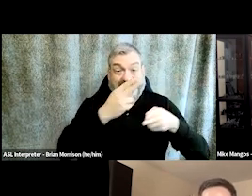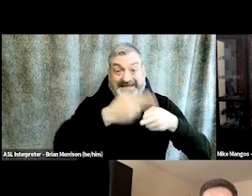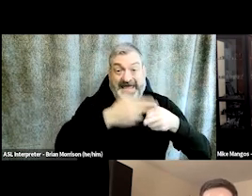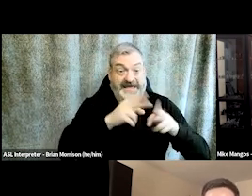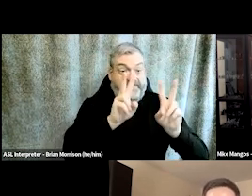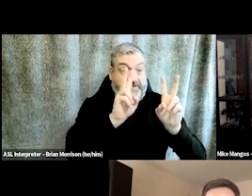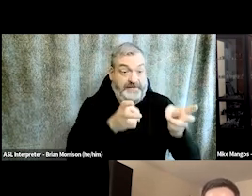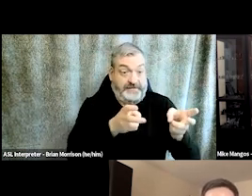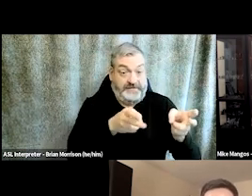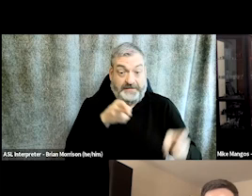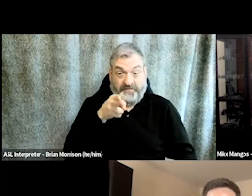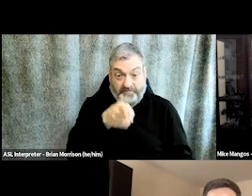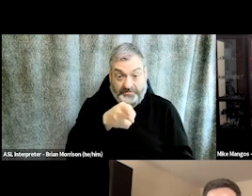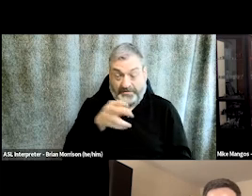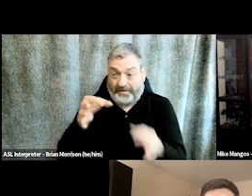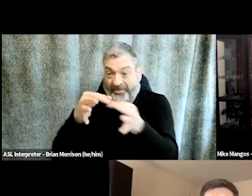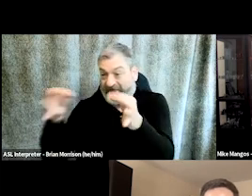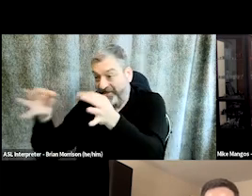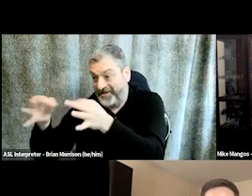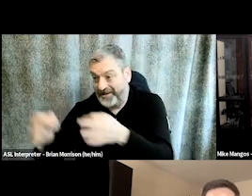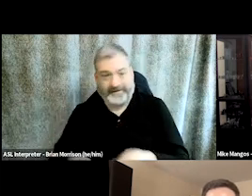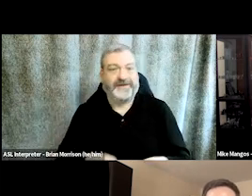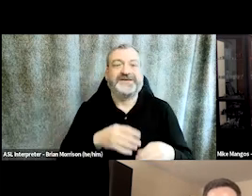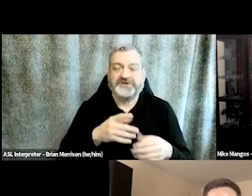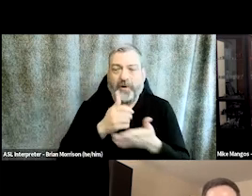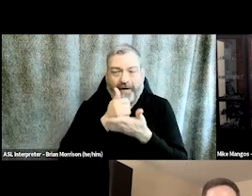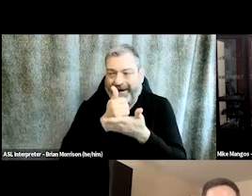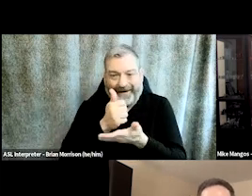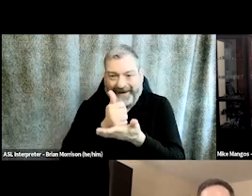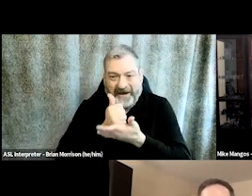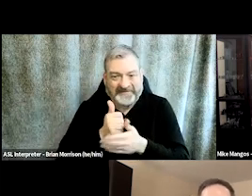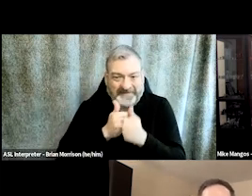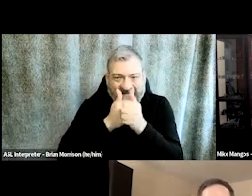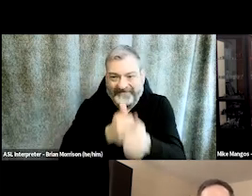the characters in the show or a movie, so it helps me to keep track. Sometimes it even gives you a clue